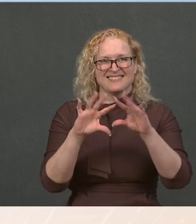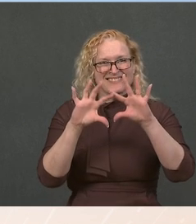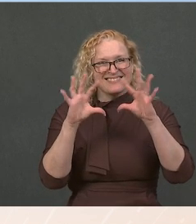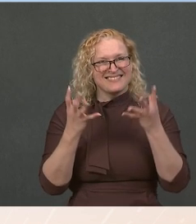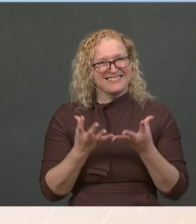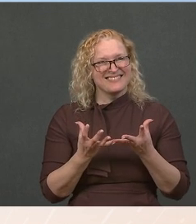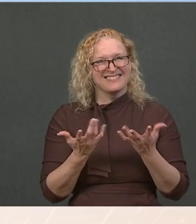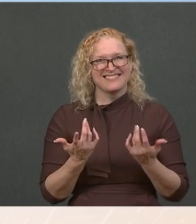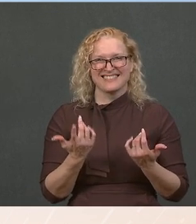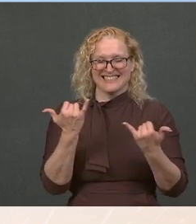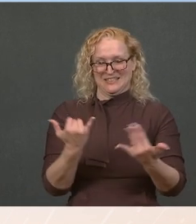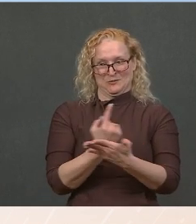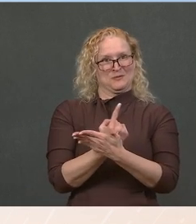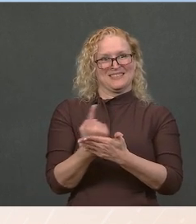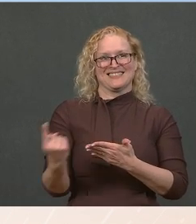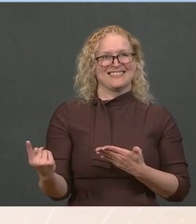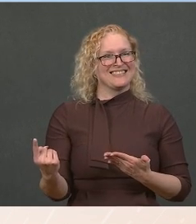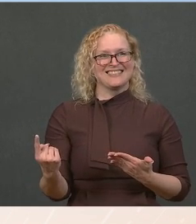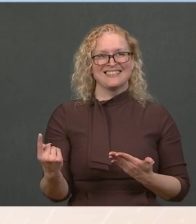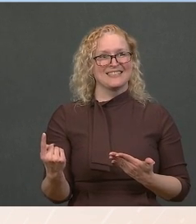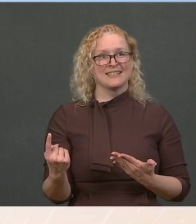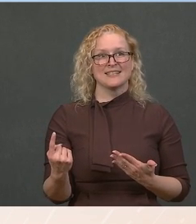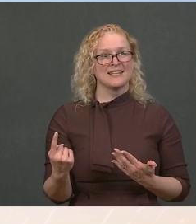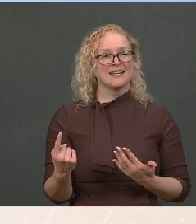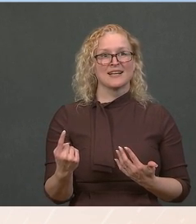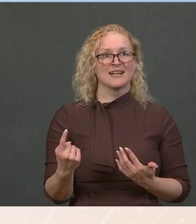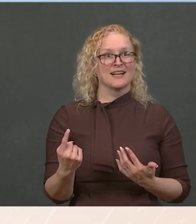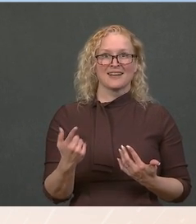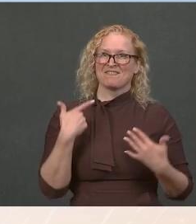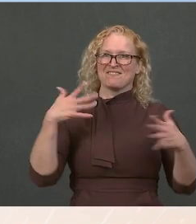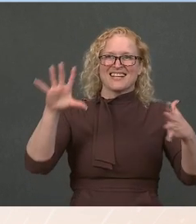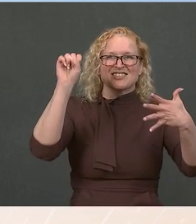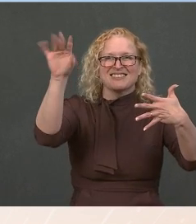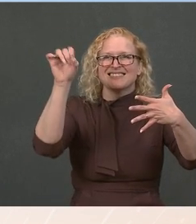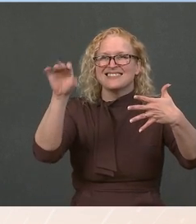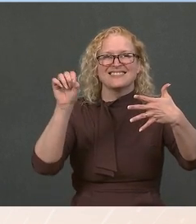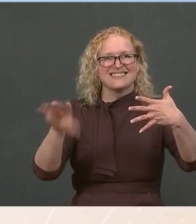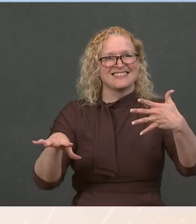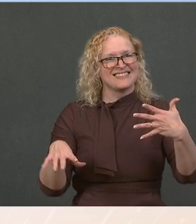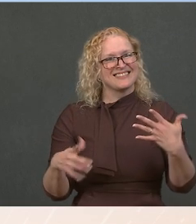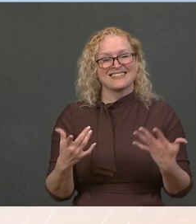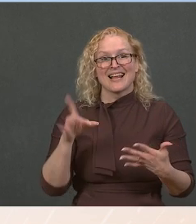you know, how we're doing and the state of the pandemic. Here we go: We hit 80 percent of adults with at least one shot